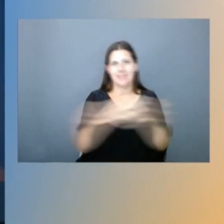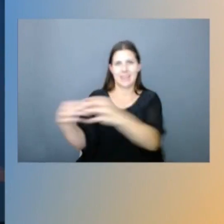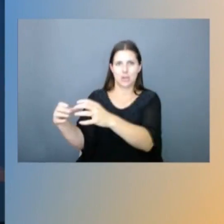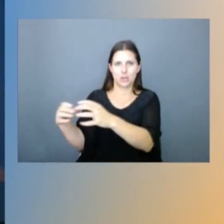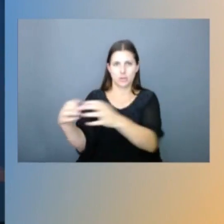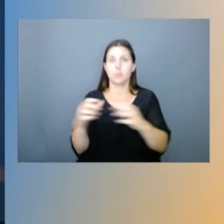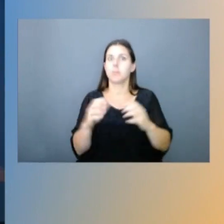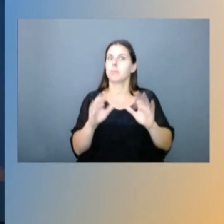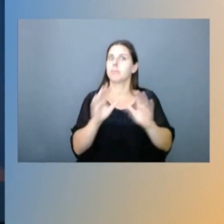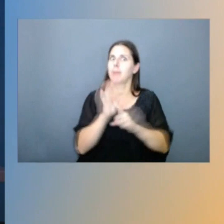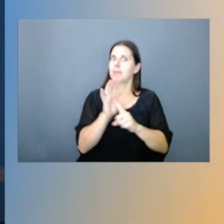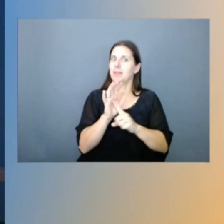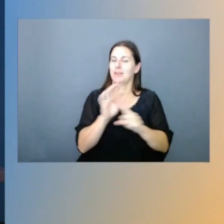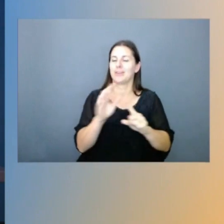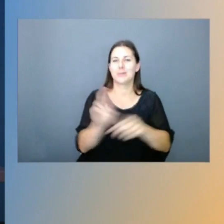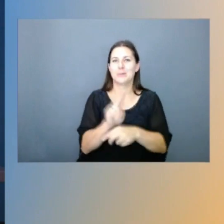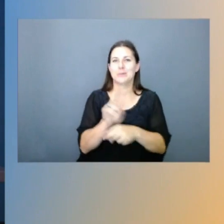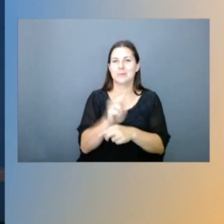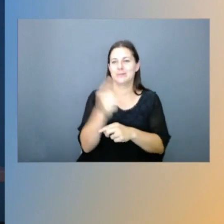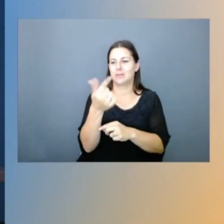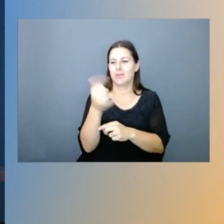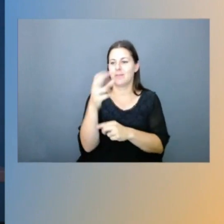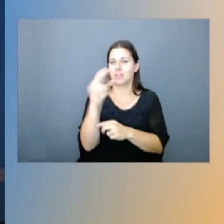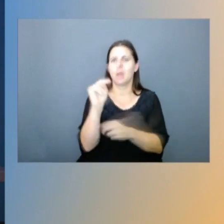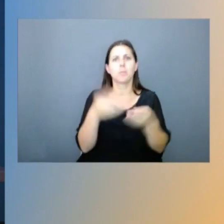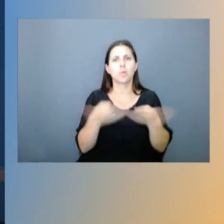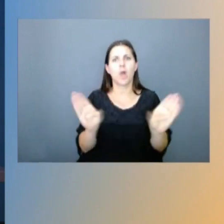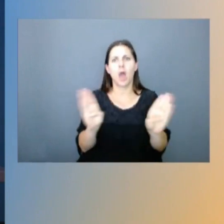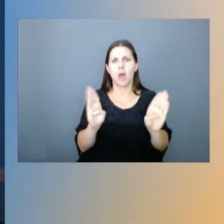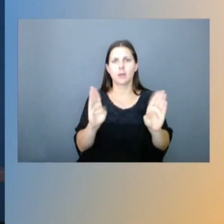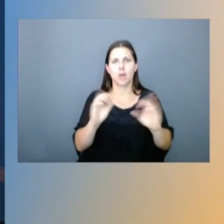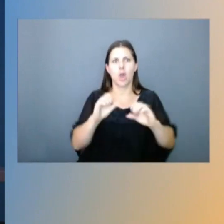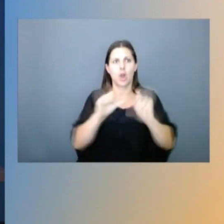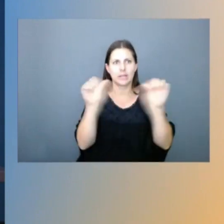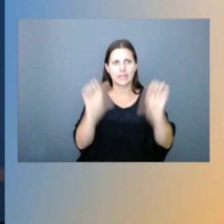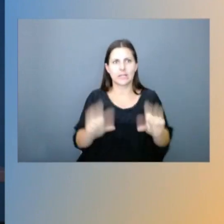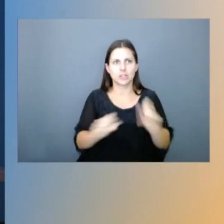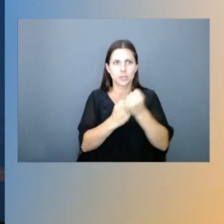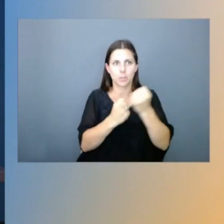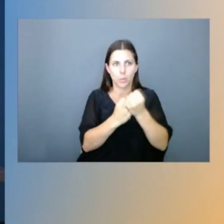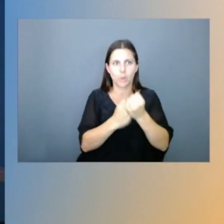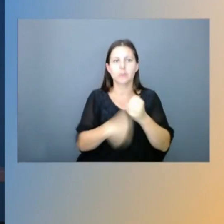because of the broad multi-architecture support across popular orchestrators and image registries